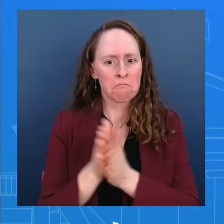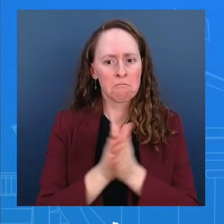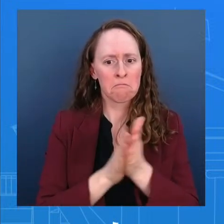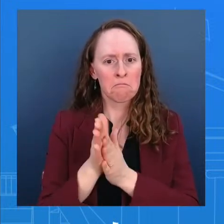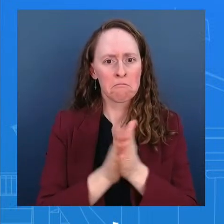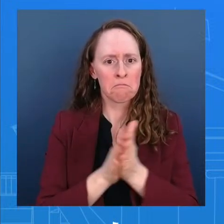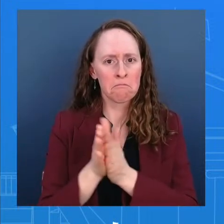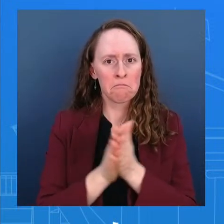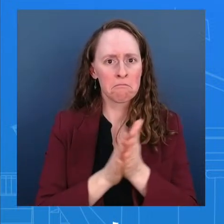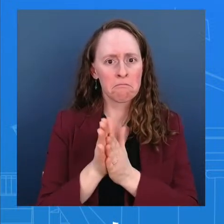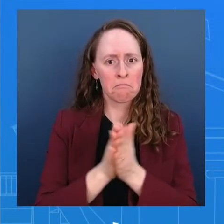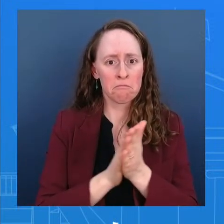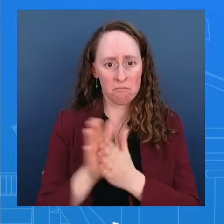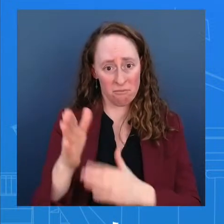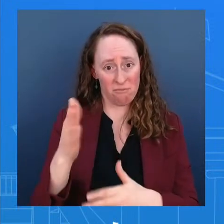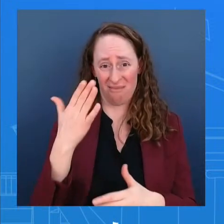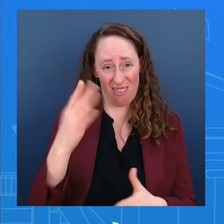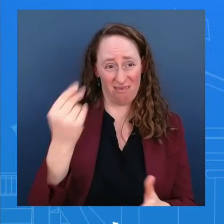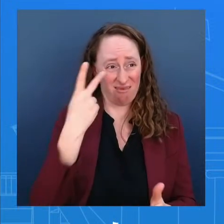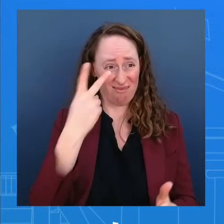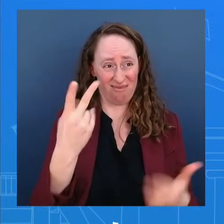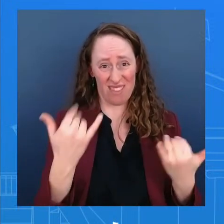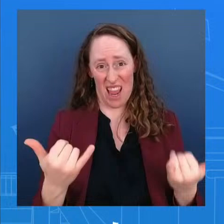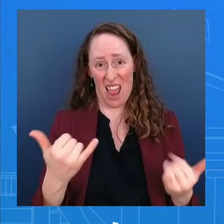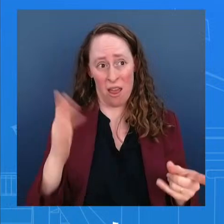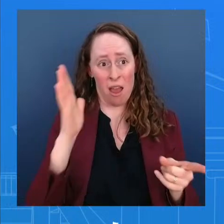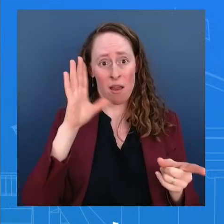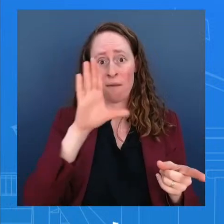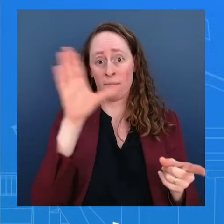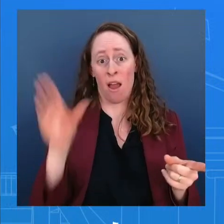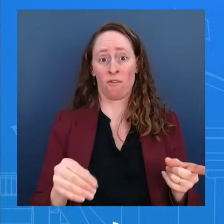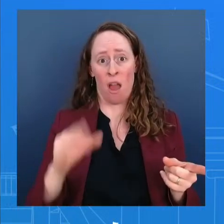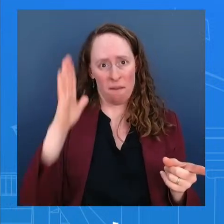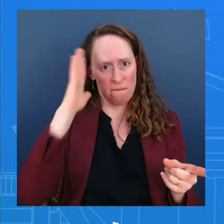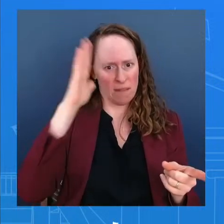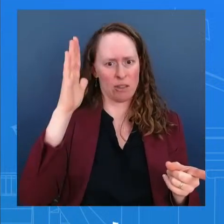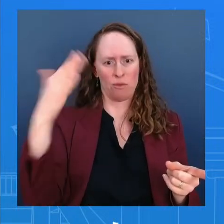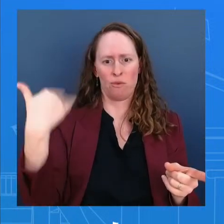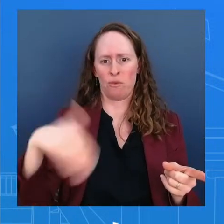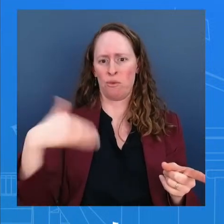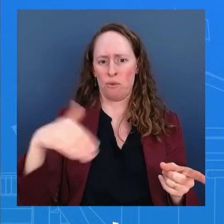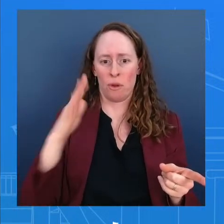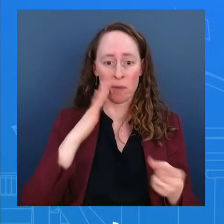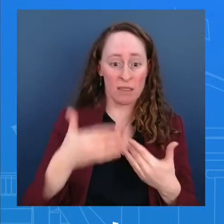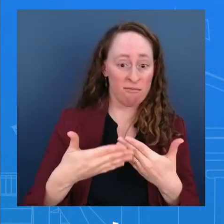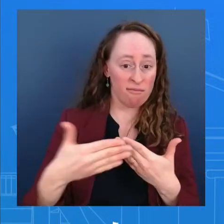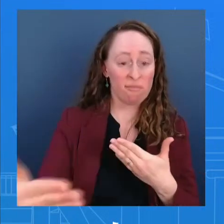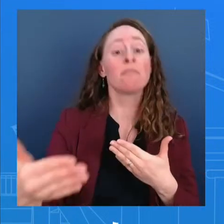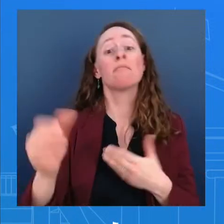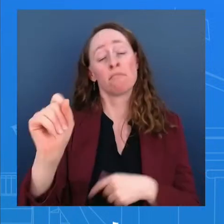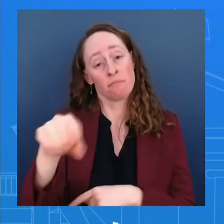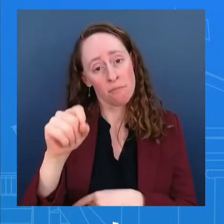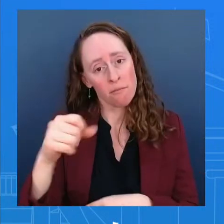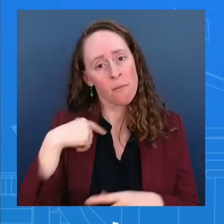with respect to the African continent over the coming years, that that is a priority for the incoming administration. The Press: Thank you. Mr. Sullivan: I’ll take one more. Yeah.